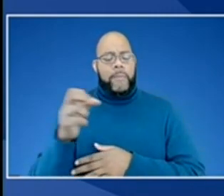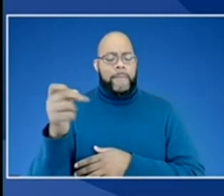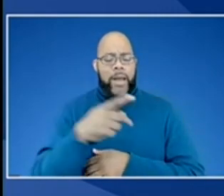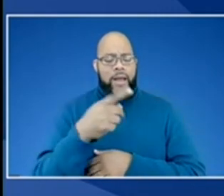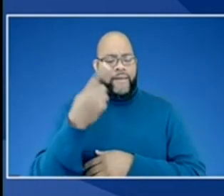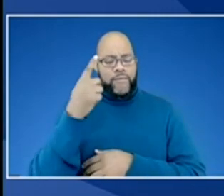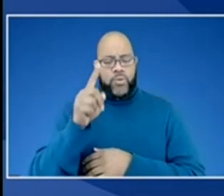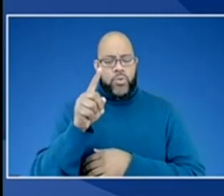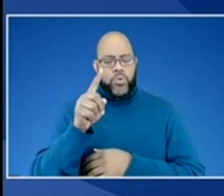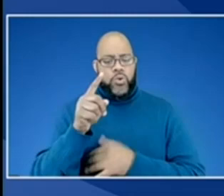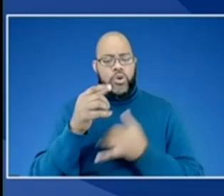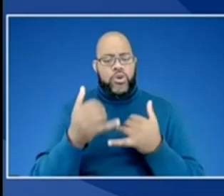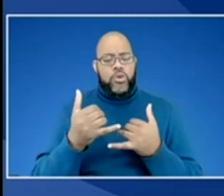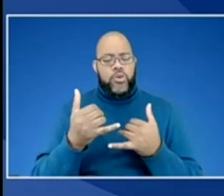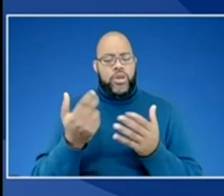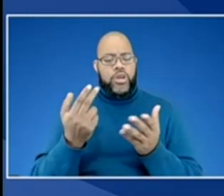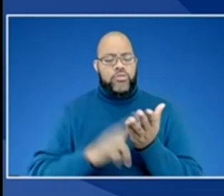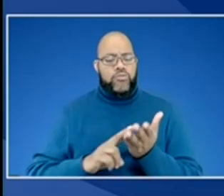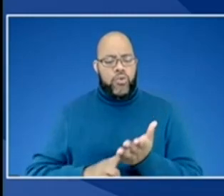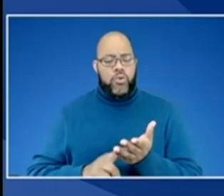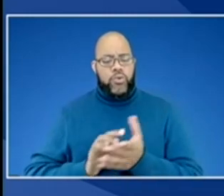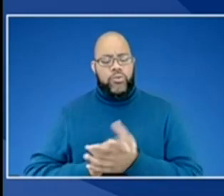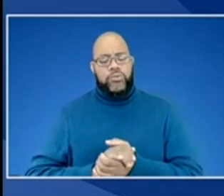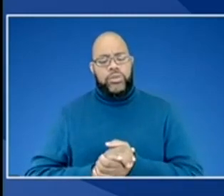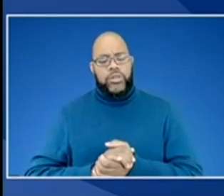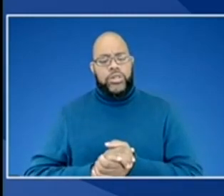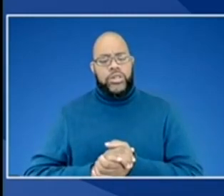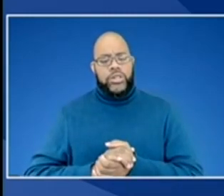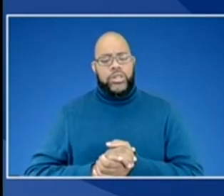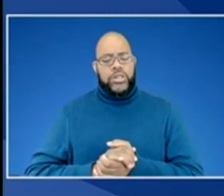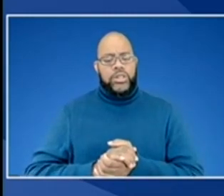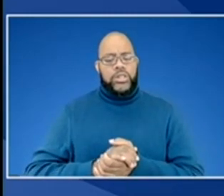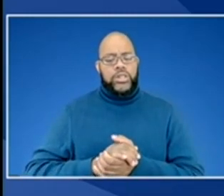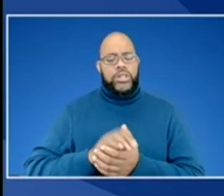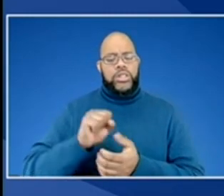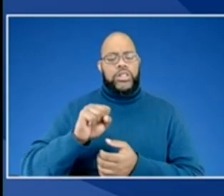currently enrolled. Sher Gammage- Sherrie Gammage also coming